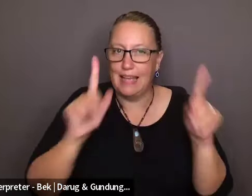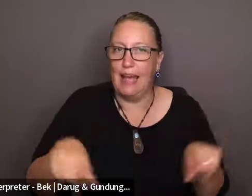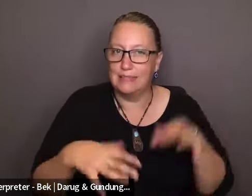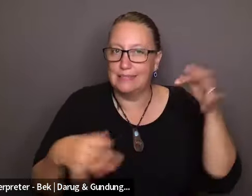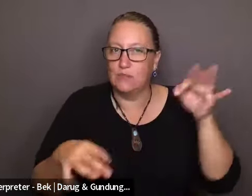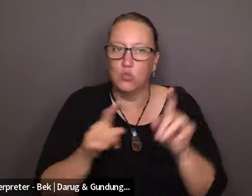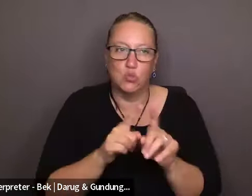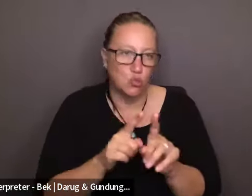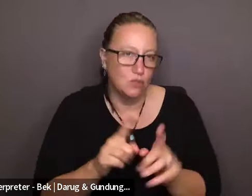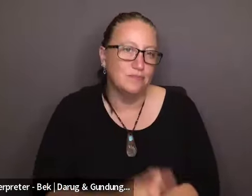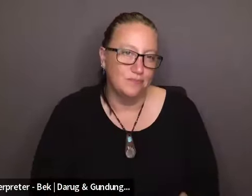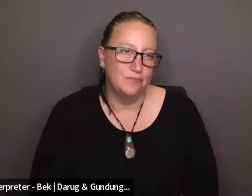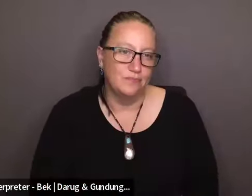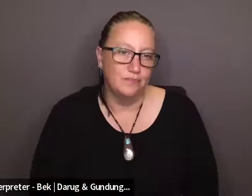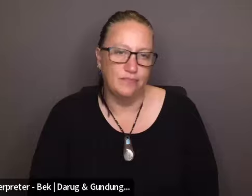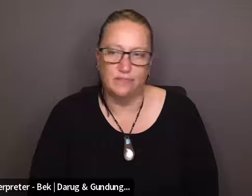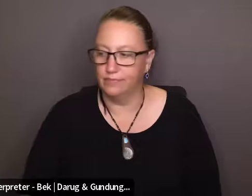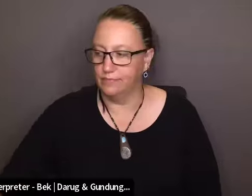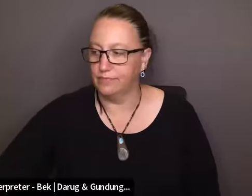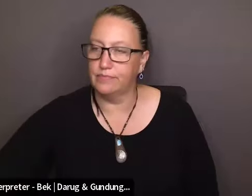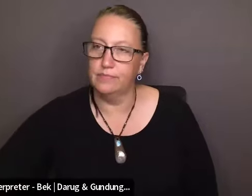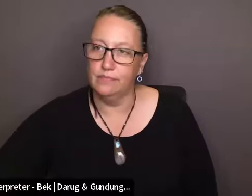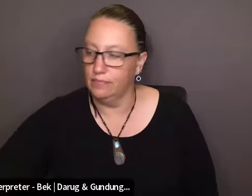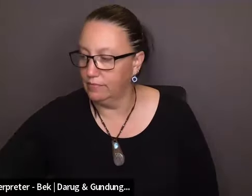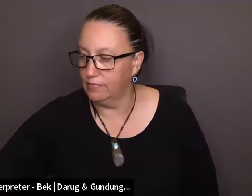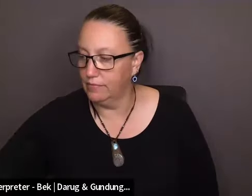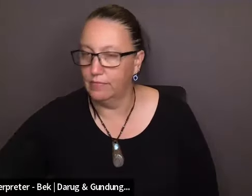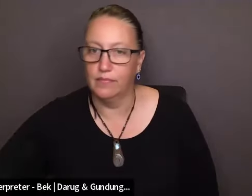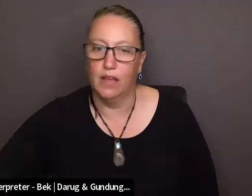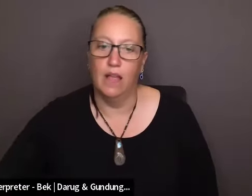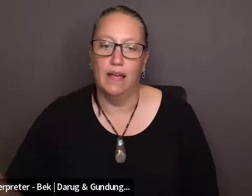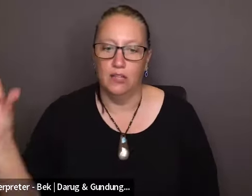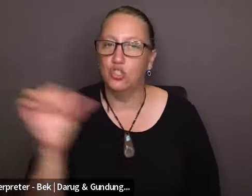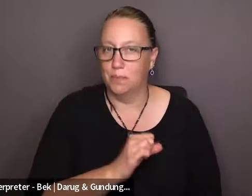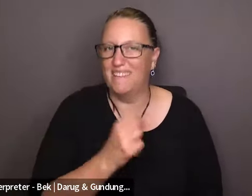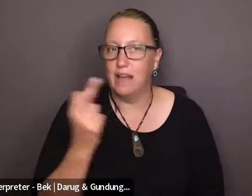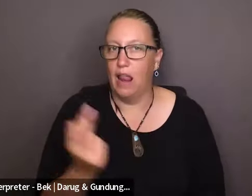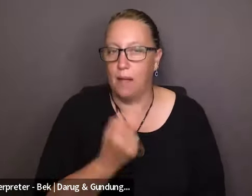look at the sections that they want to help answer with. Catherine, I understand also we're going to have a plain